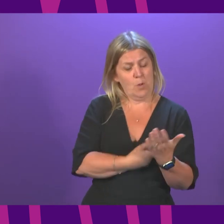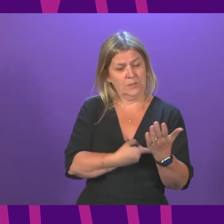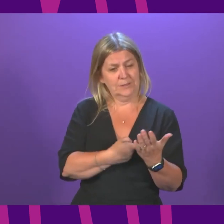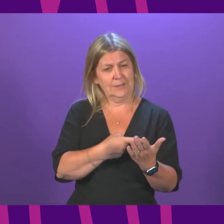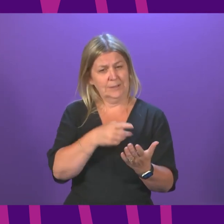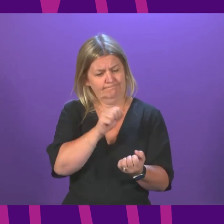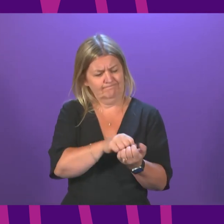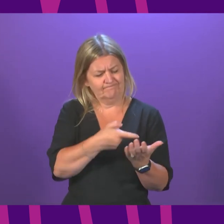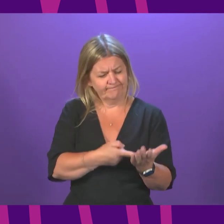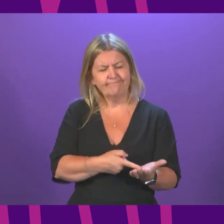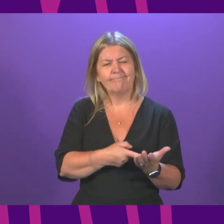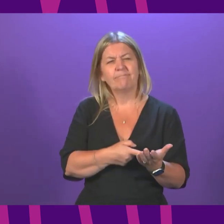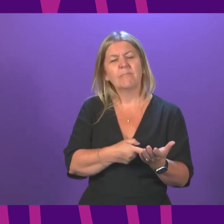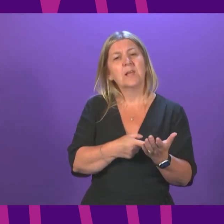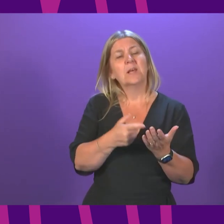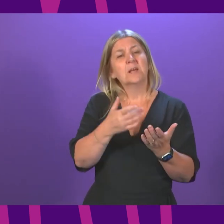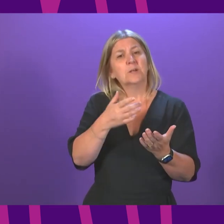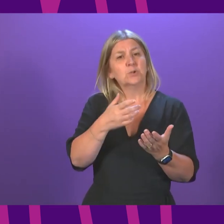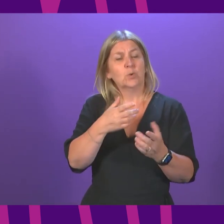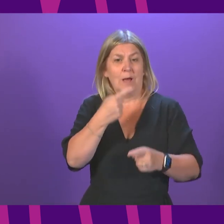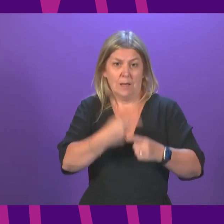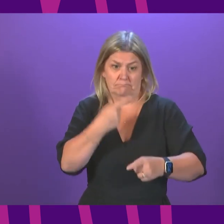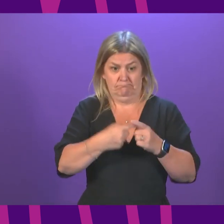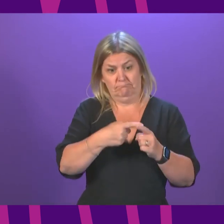chamber felt strongly about. There was a sensible outcome on that issue.